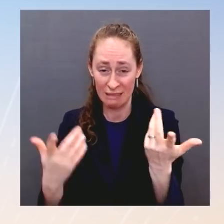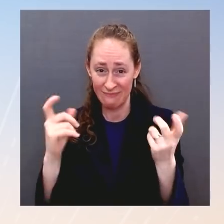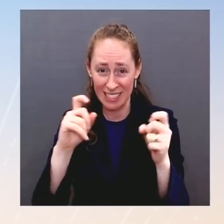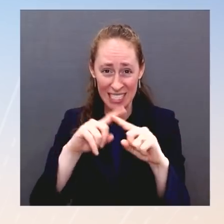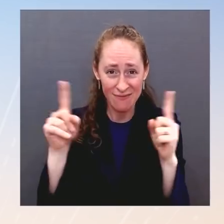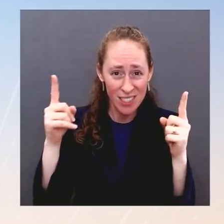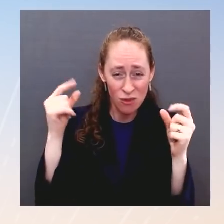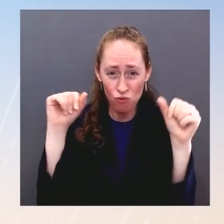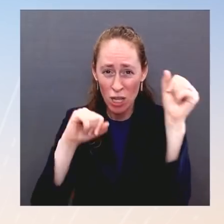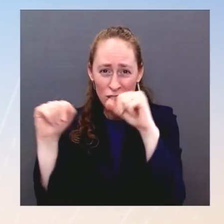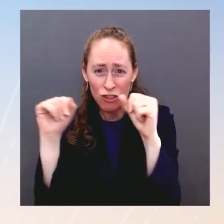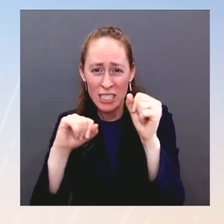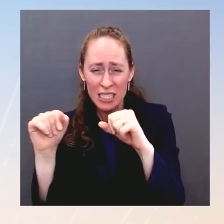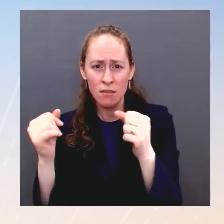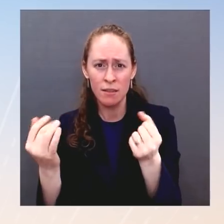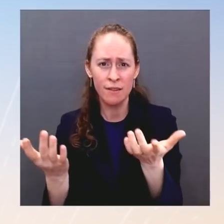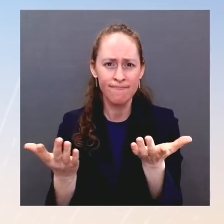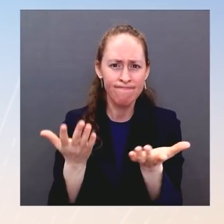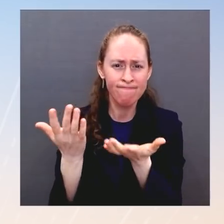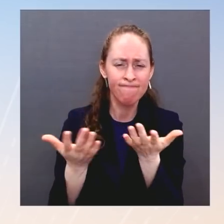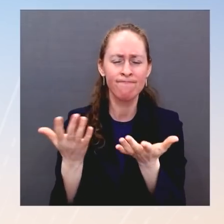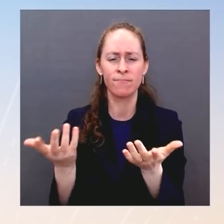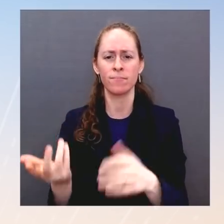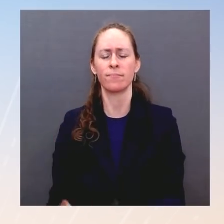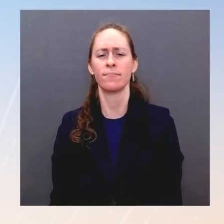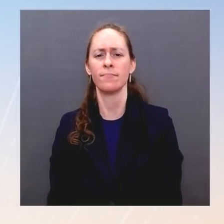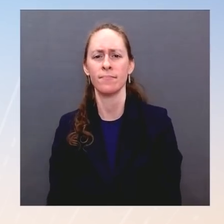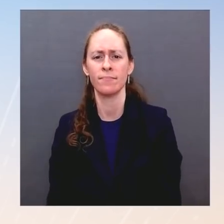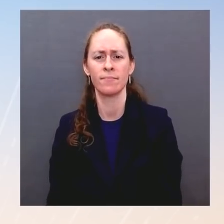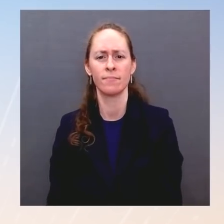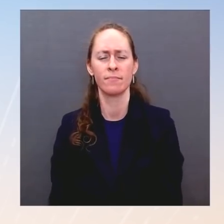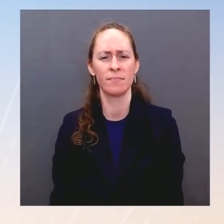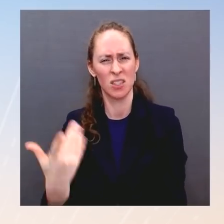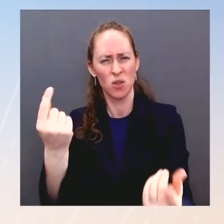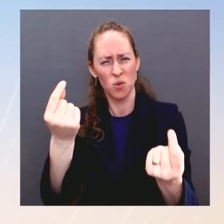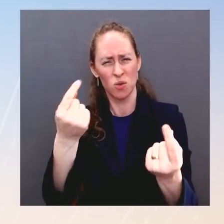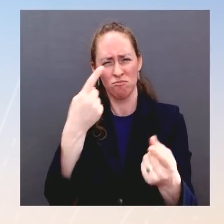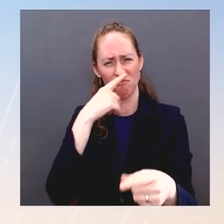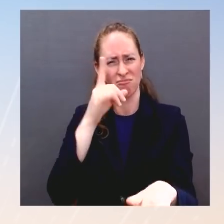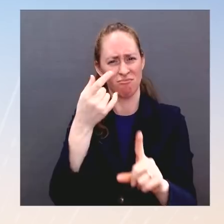what you're doing in terms of trying to convince the Chinese to be supportive?